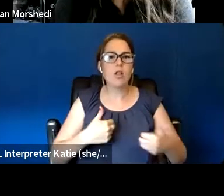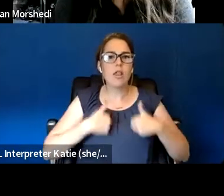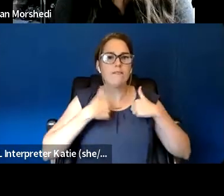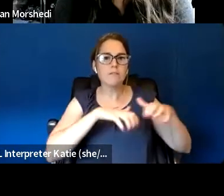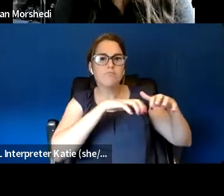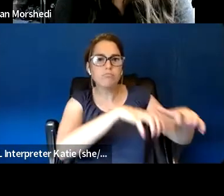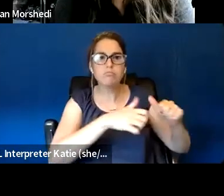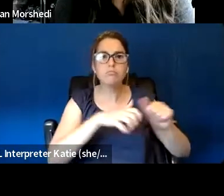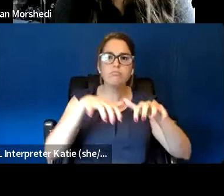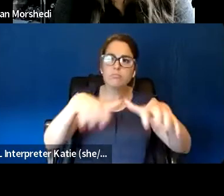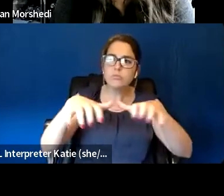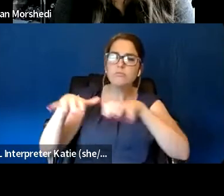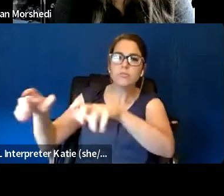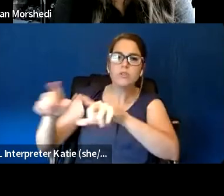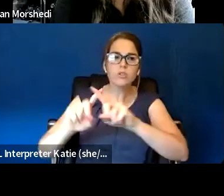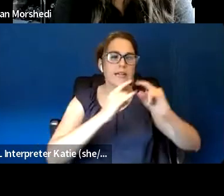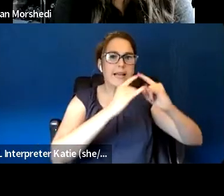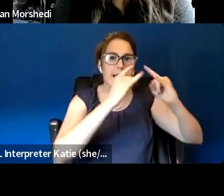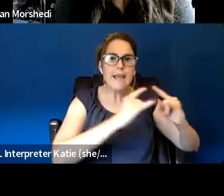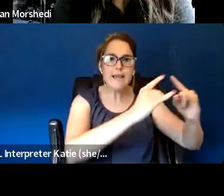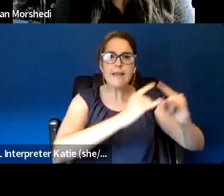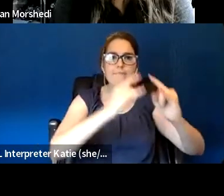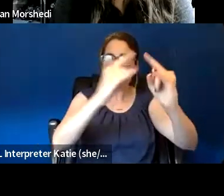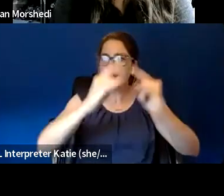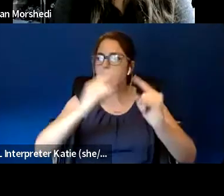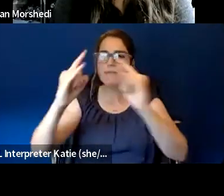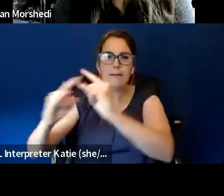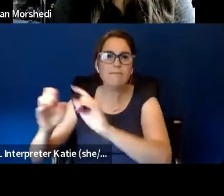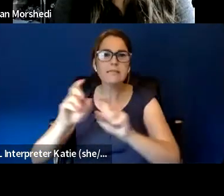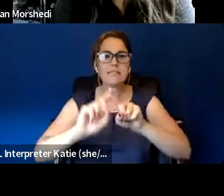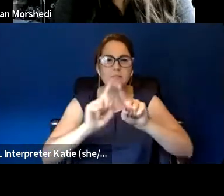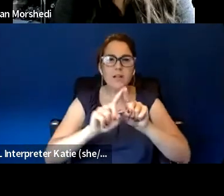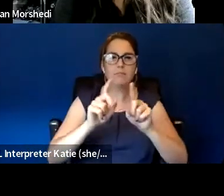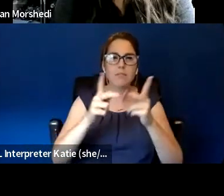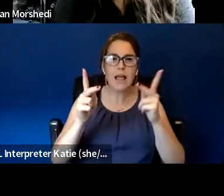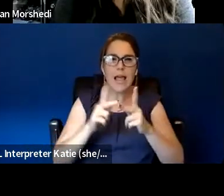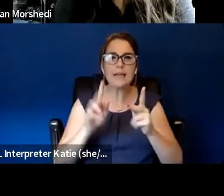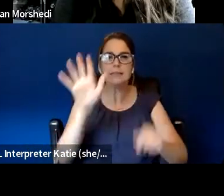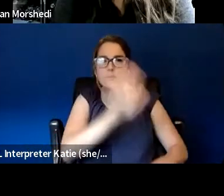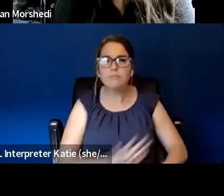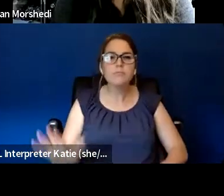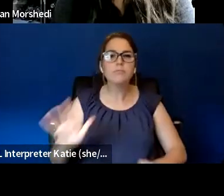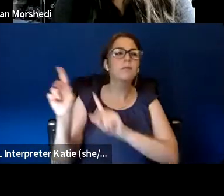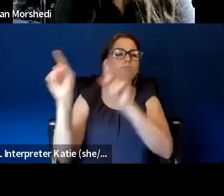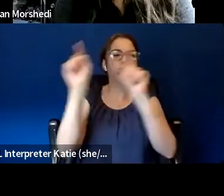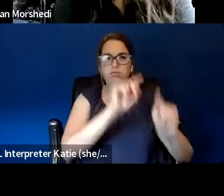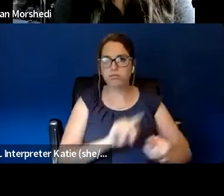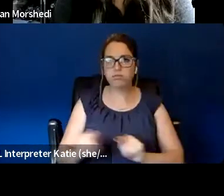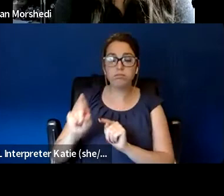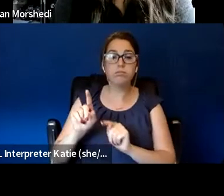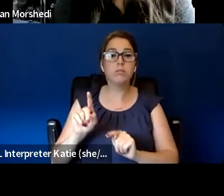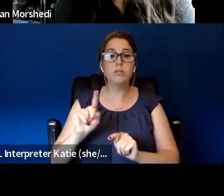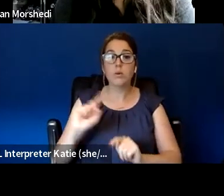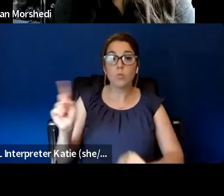the camps that we serve so that we're going into all parts of Nashville is really important to us,